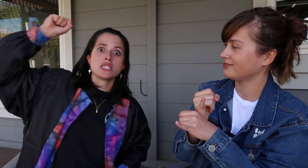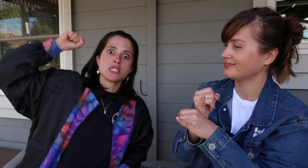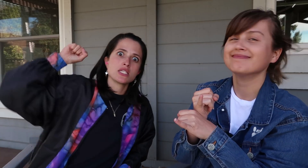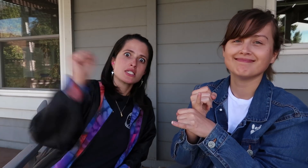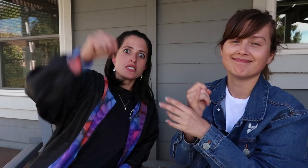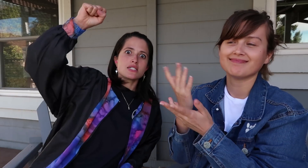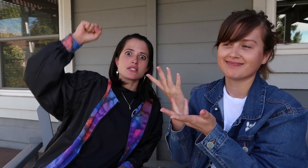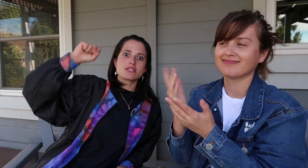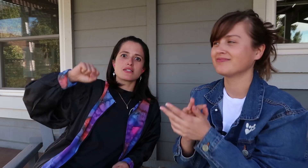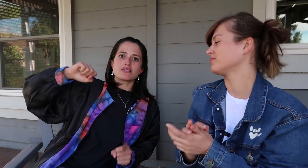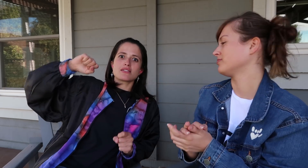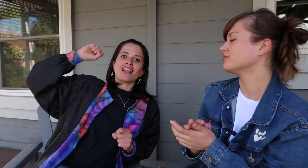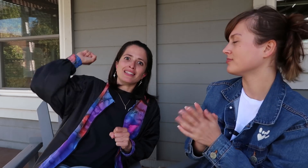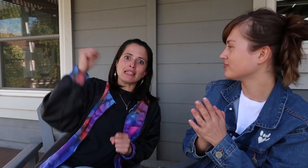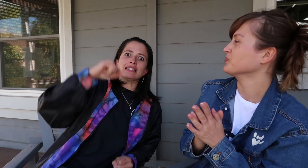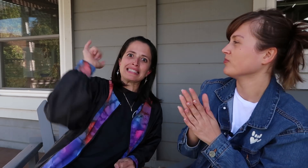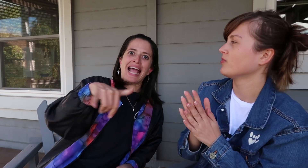Yes!